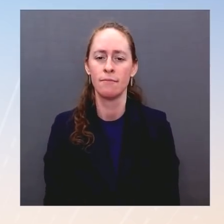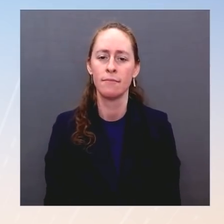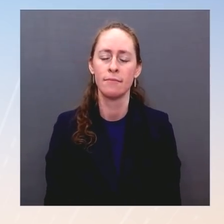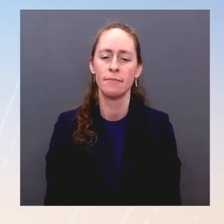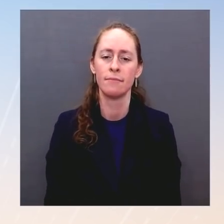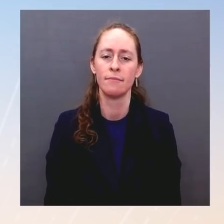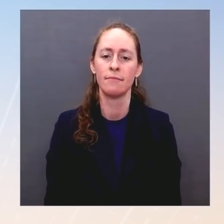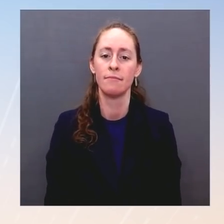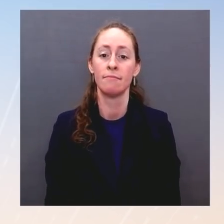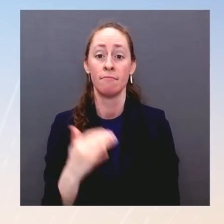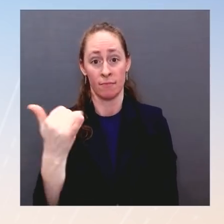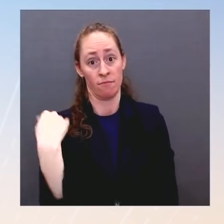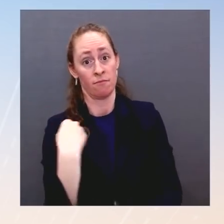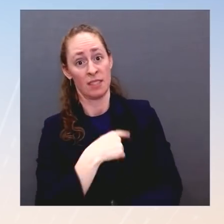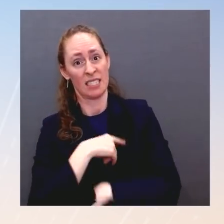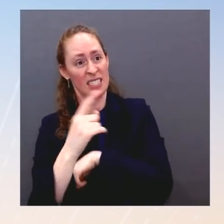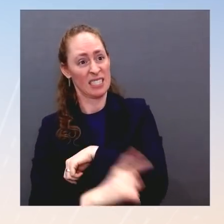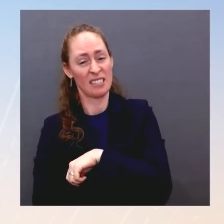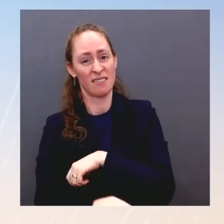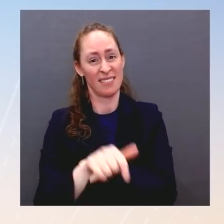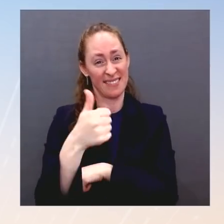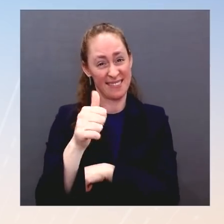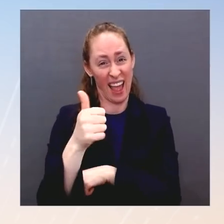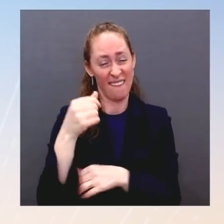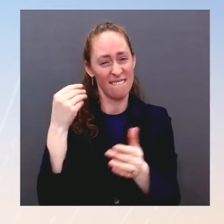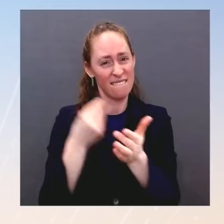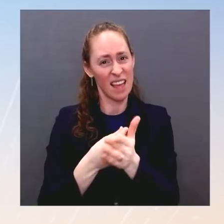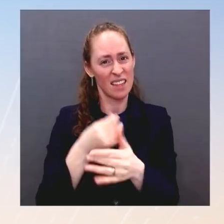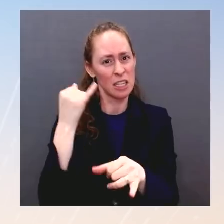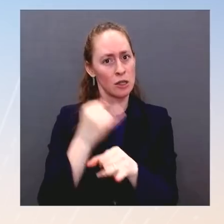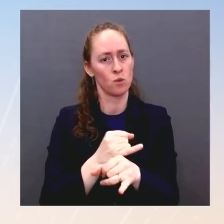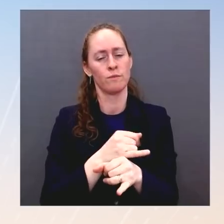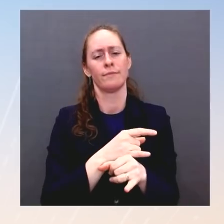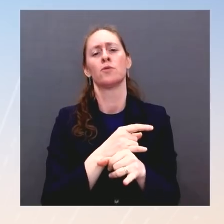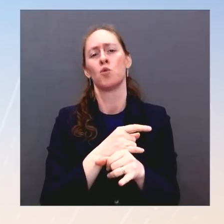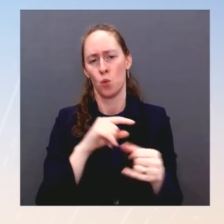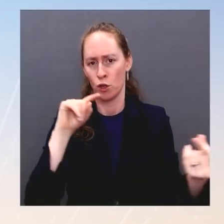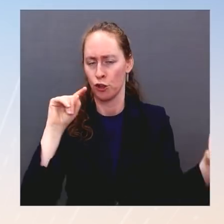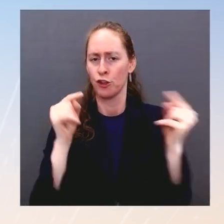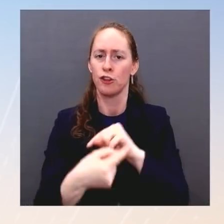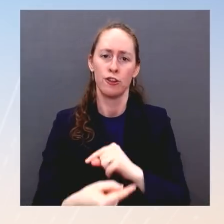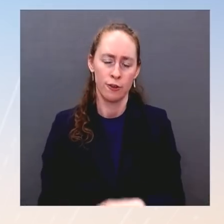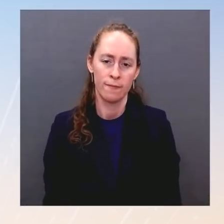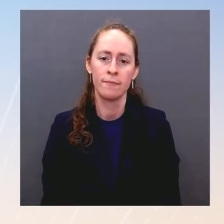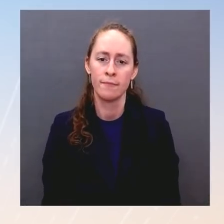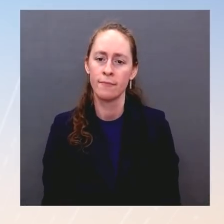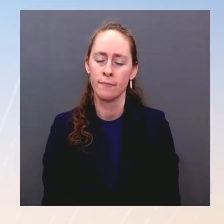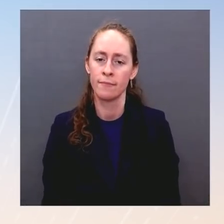they hold a -- you know, a huge percentage of -- they are about 80 percent of the Russian banking sector.